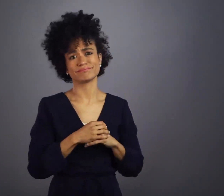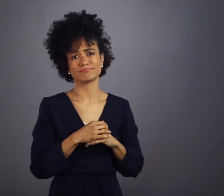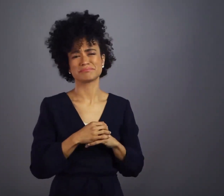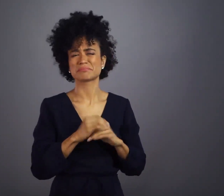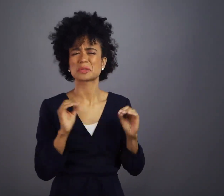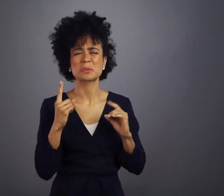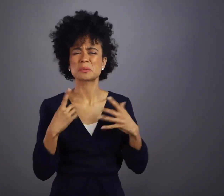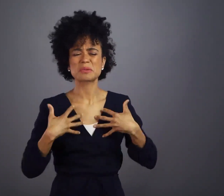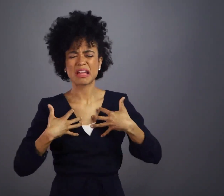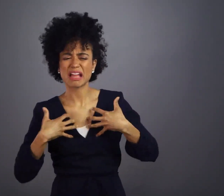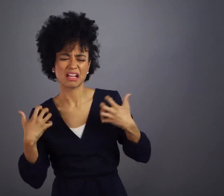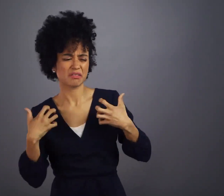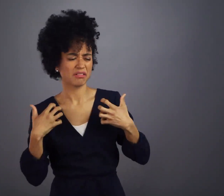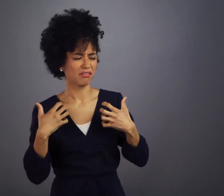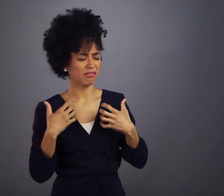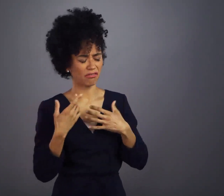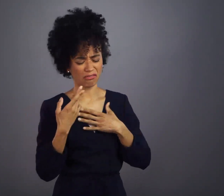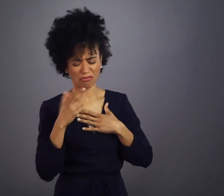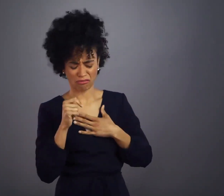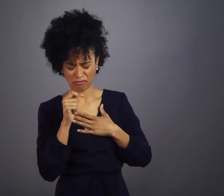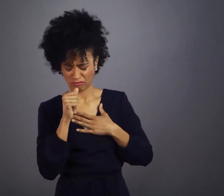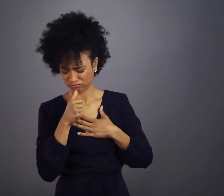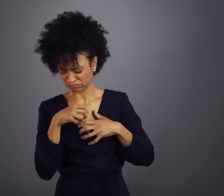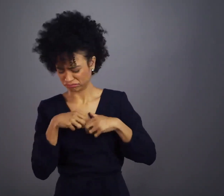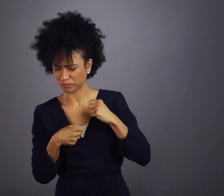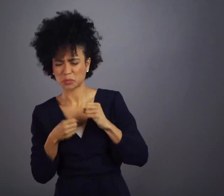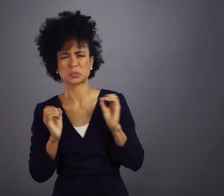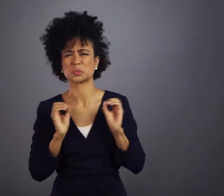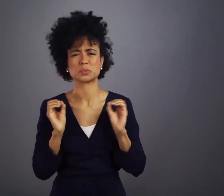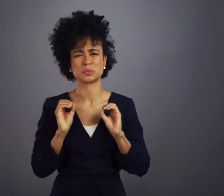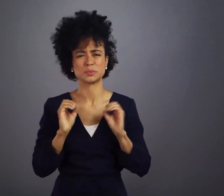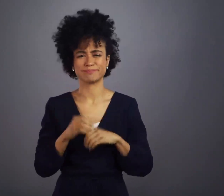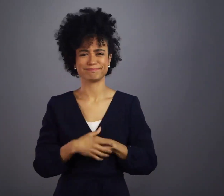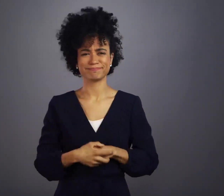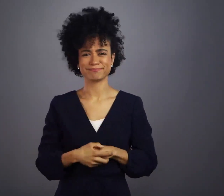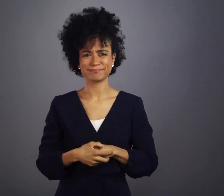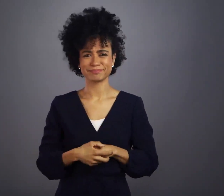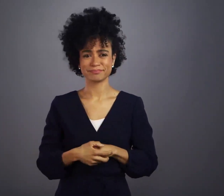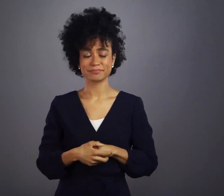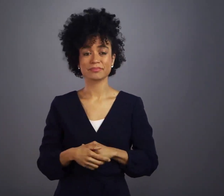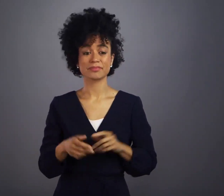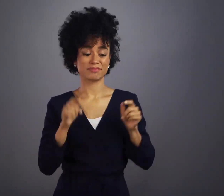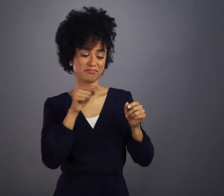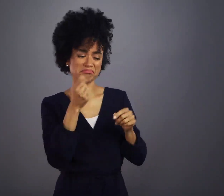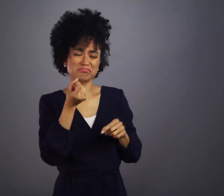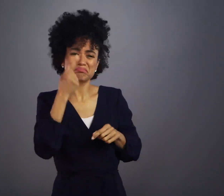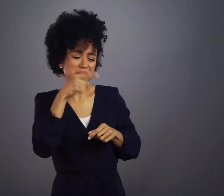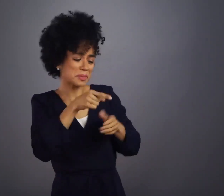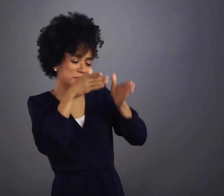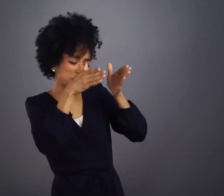But not so with the alcoholic illness, for with it there goes annihilation